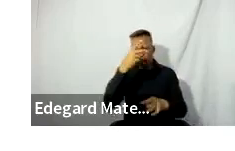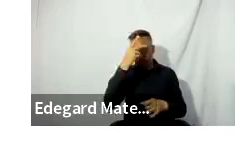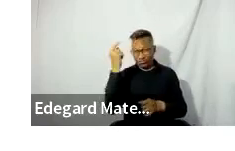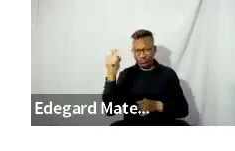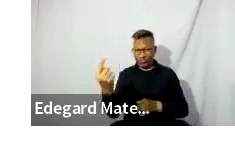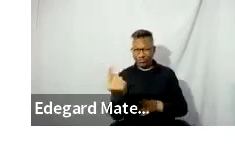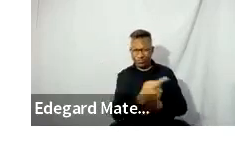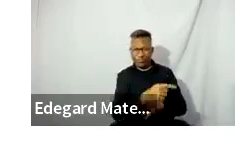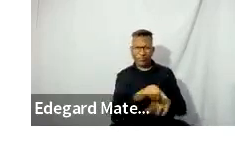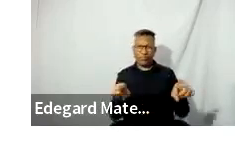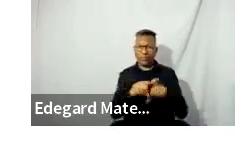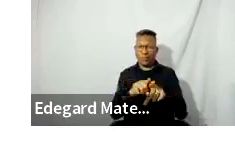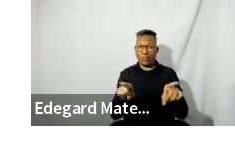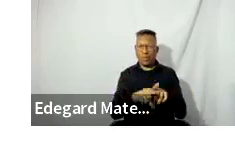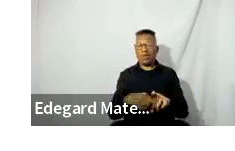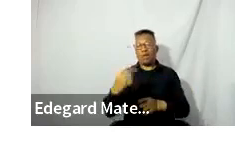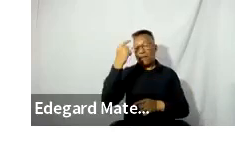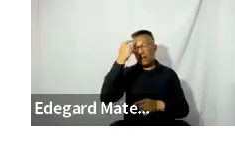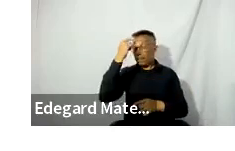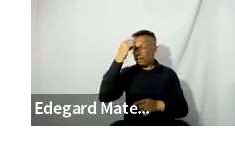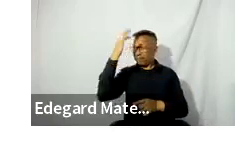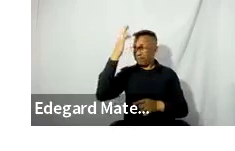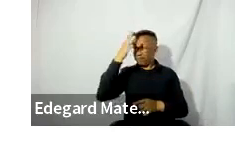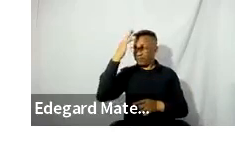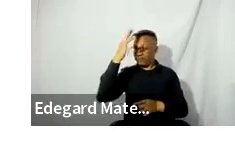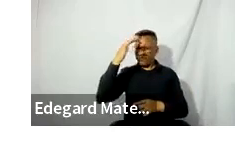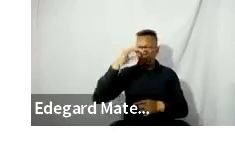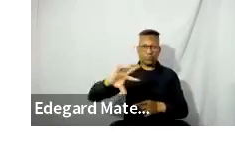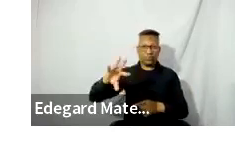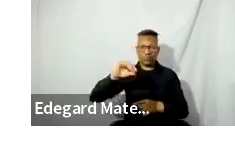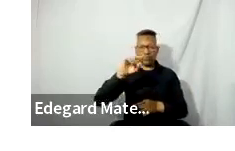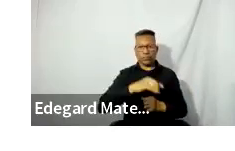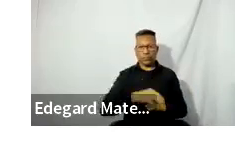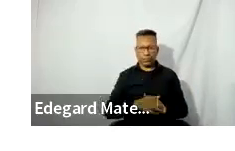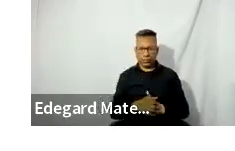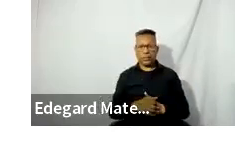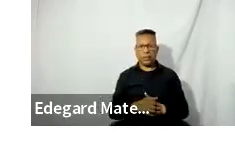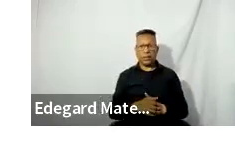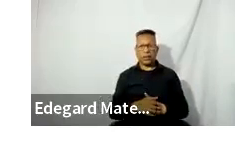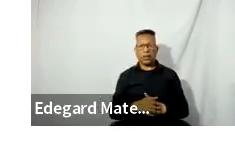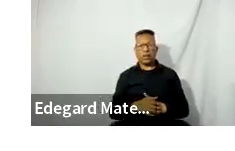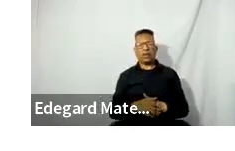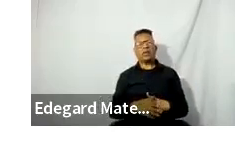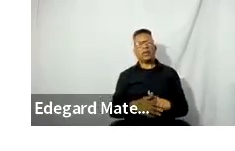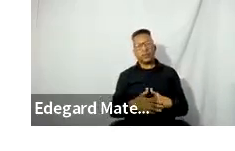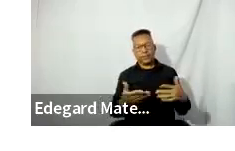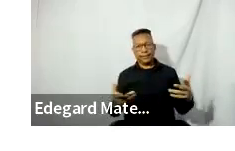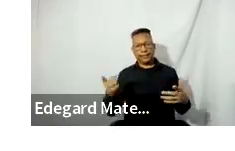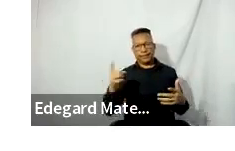thinking How's we got this first How's we got see says cultures both a product of social life and